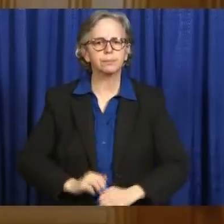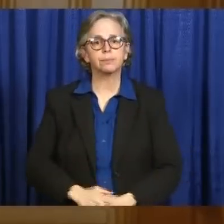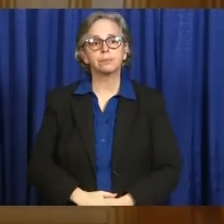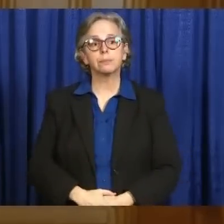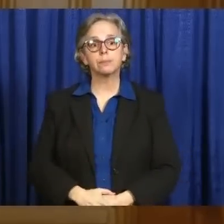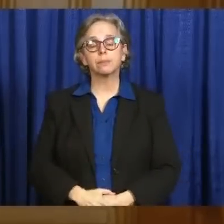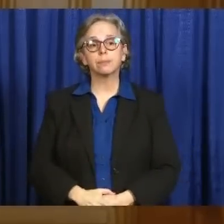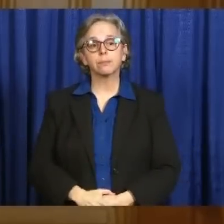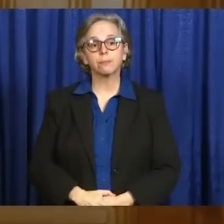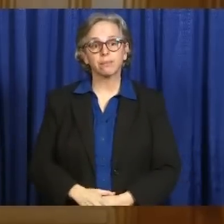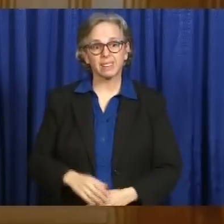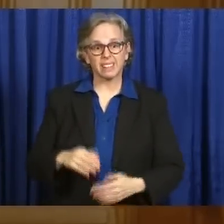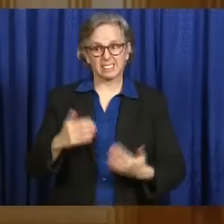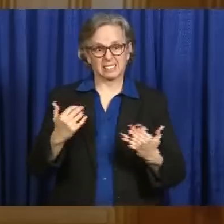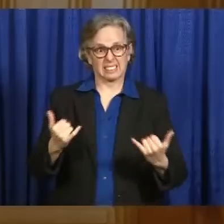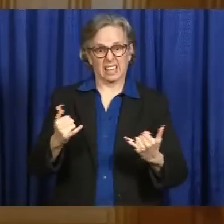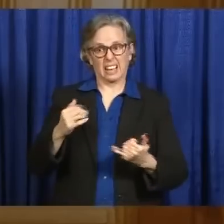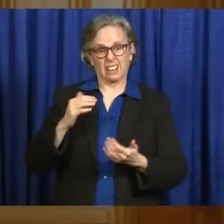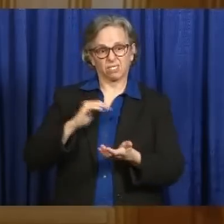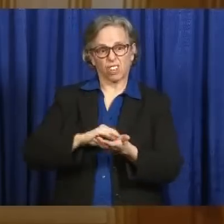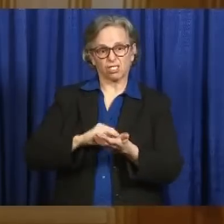IN OHIO AND WE WILL HAVE MORE INFORMATION ABOUT THAT IN THE COMING DAYS.